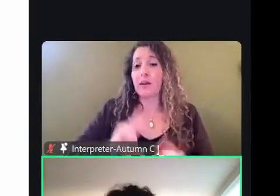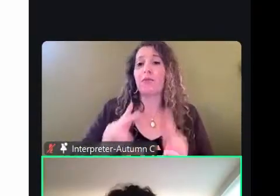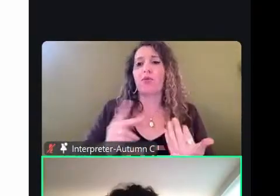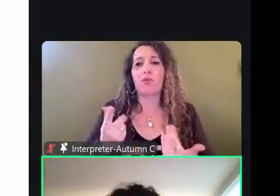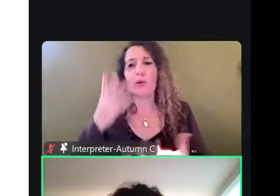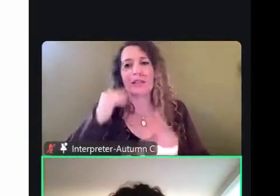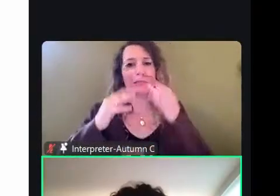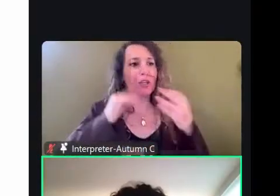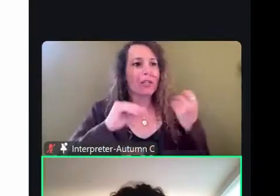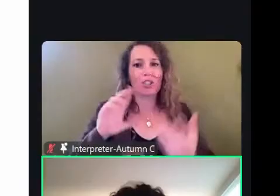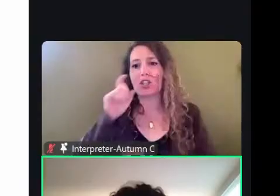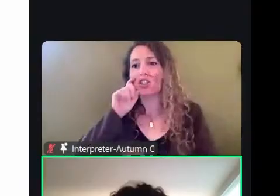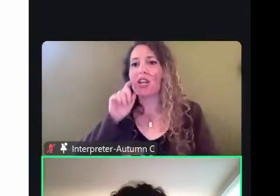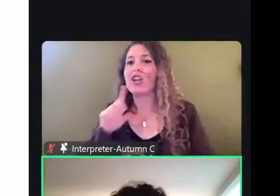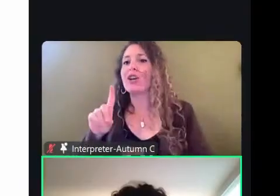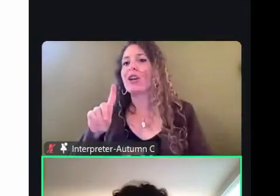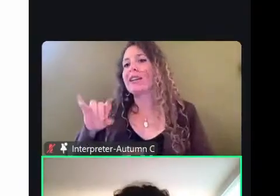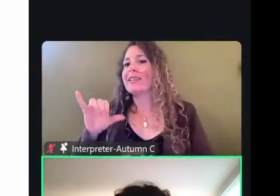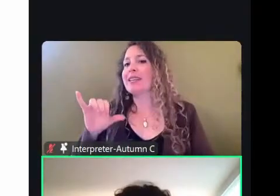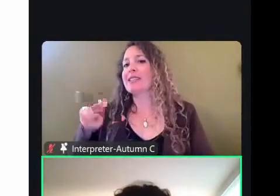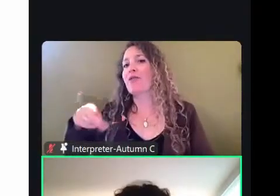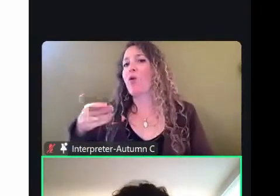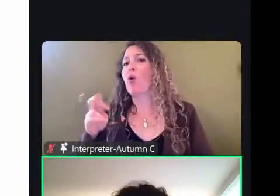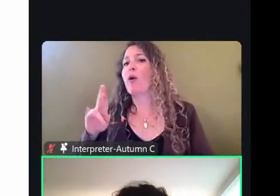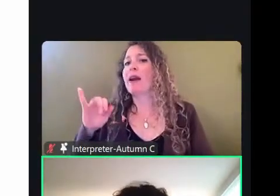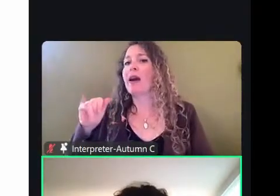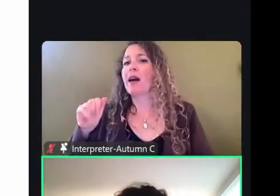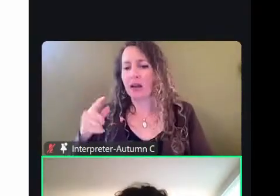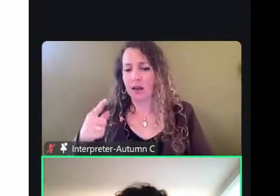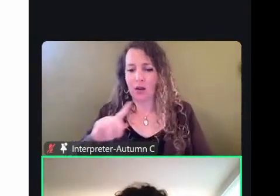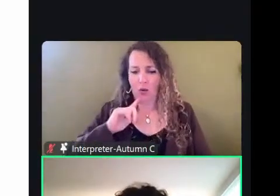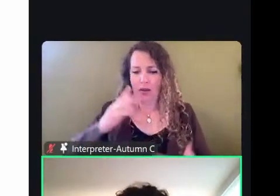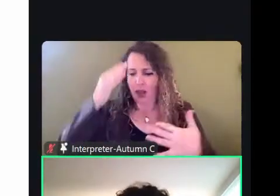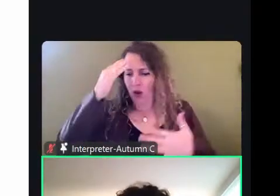So a feeling of being hyper aware of your body due to your chronic illness